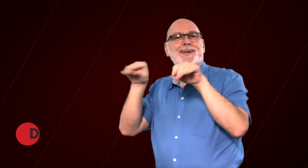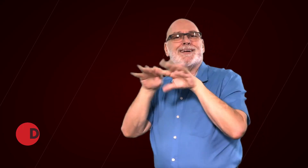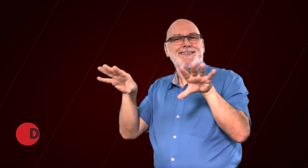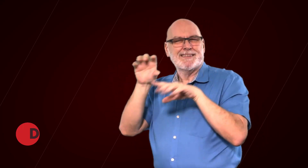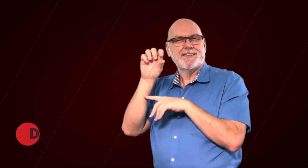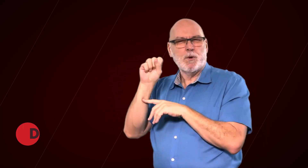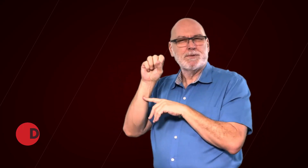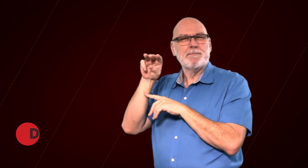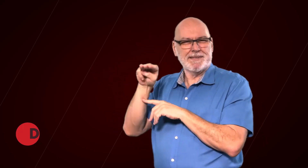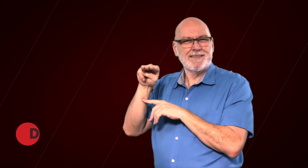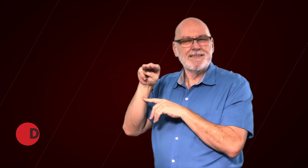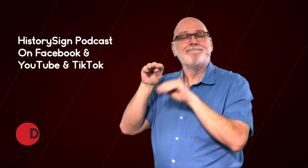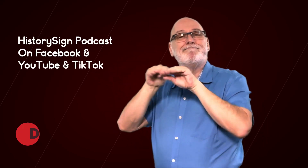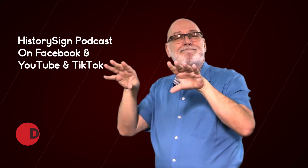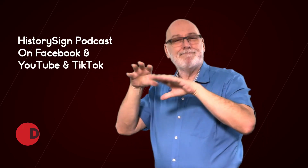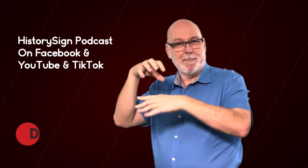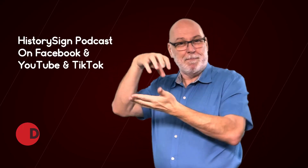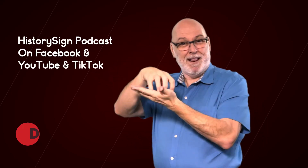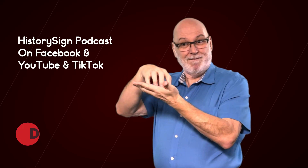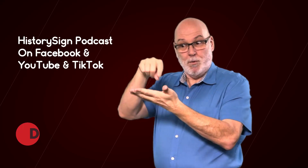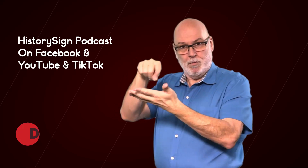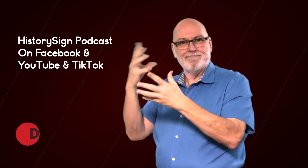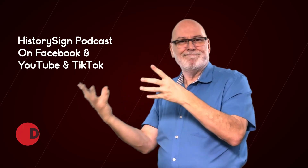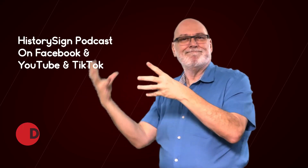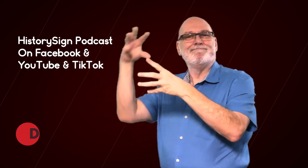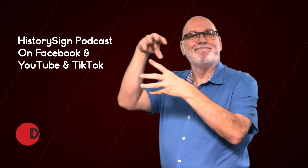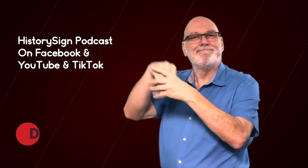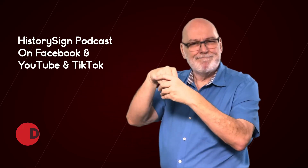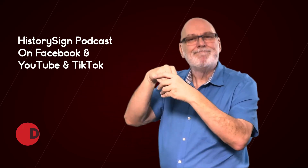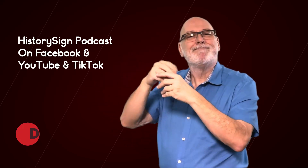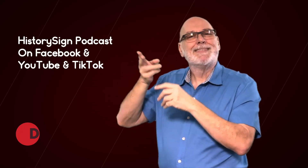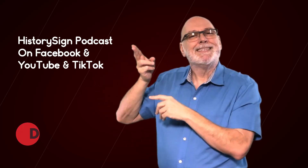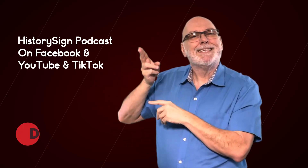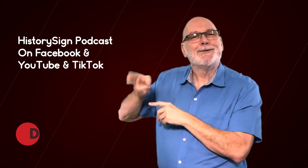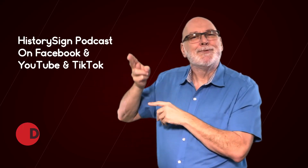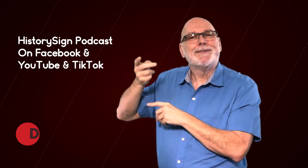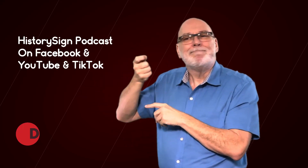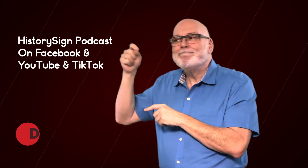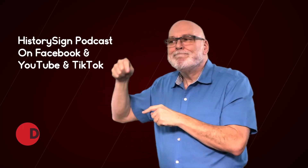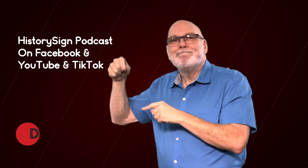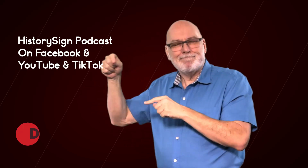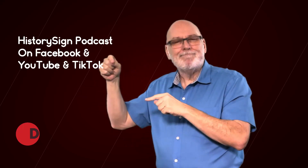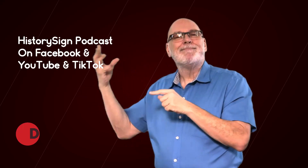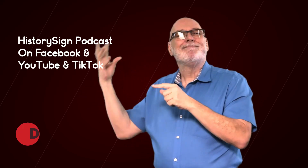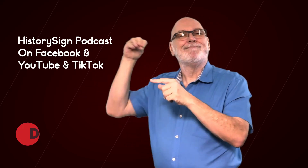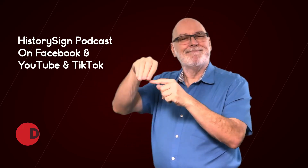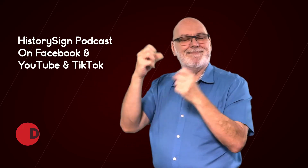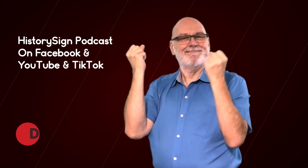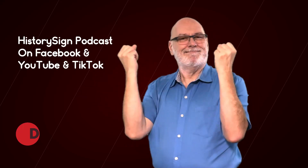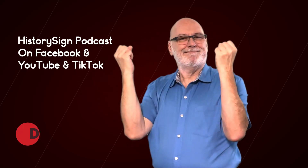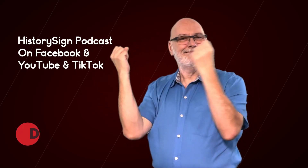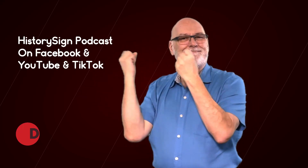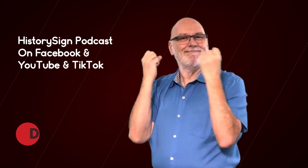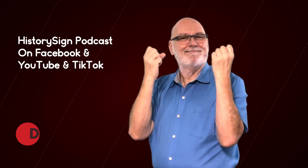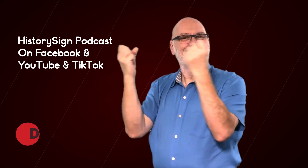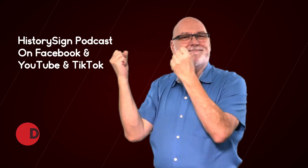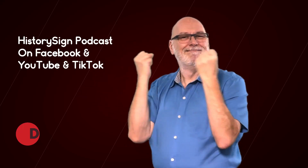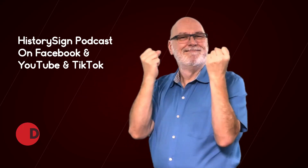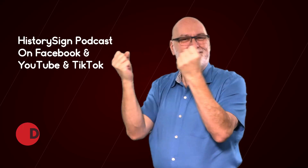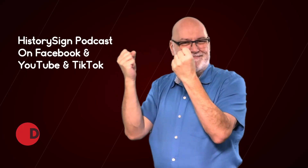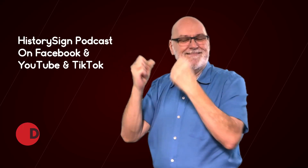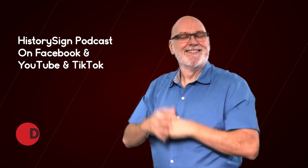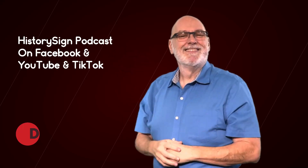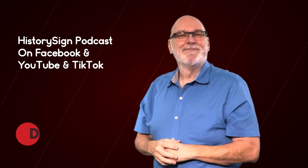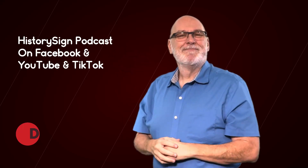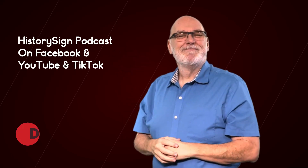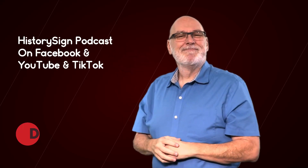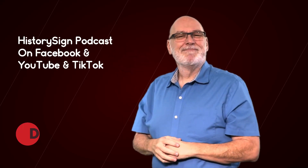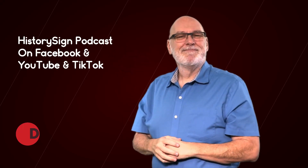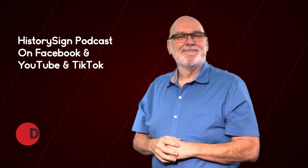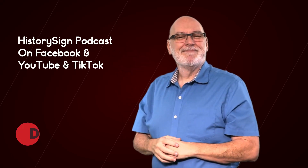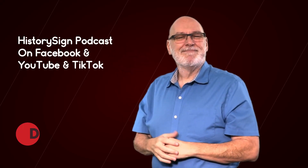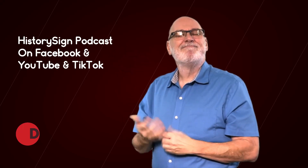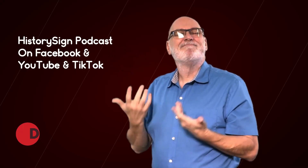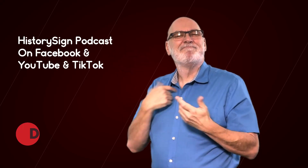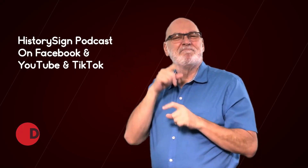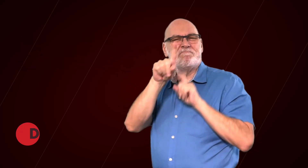a podcast on social media platforms to share historical tidbits in ASL!